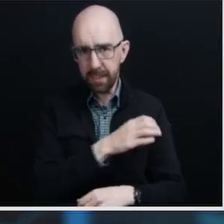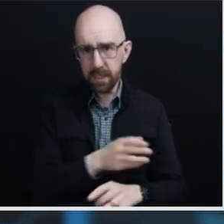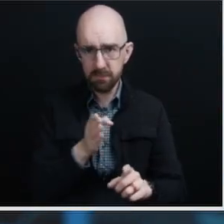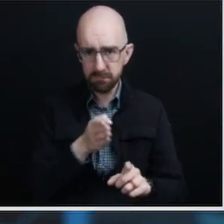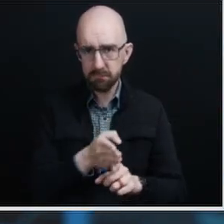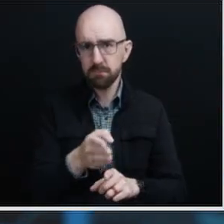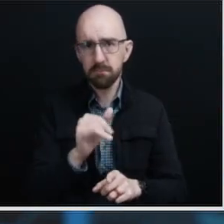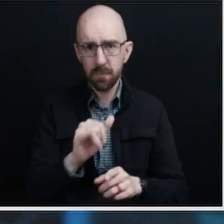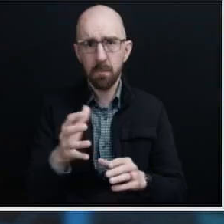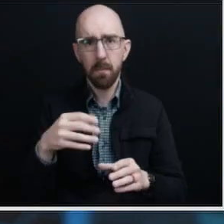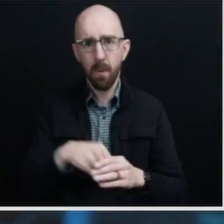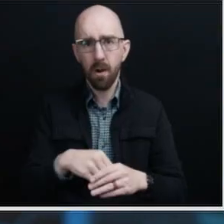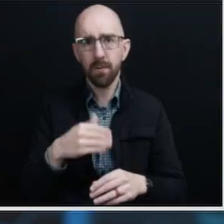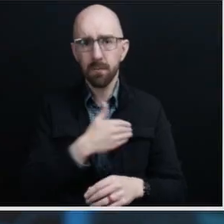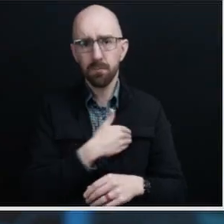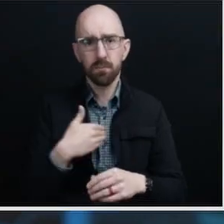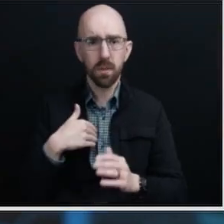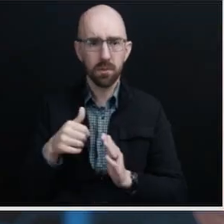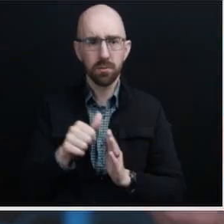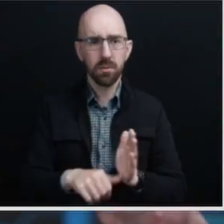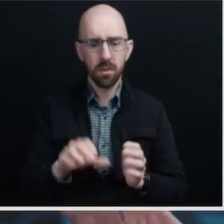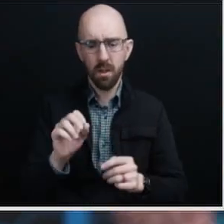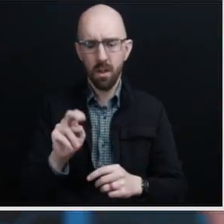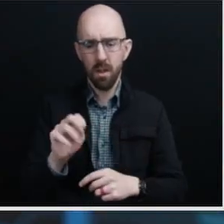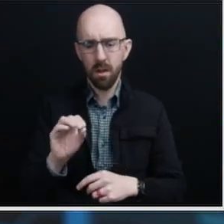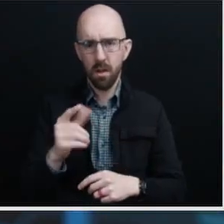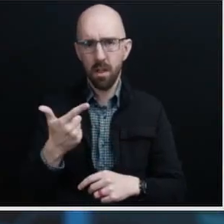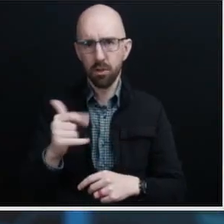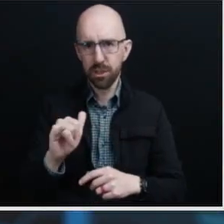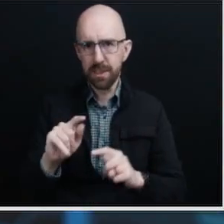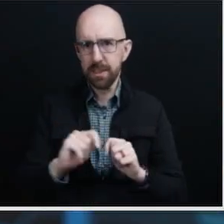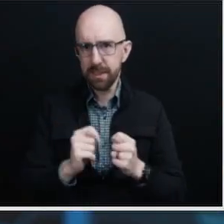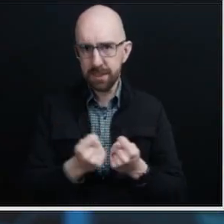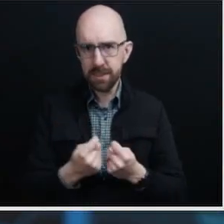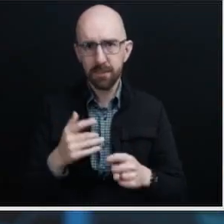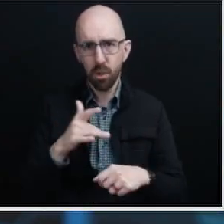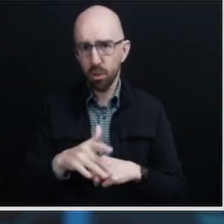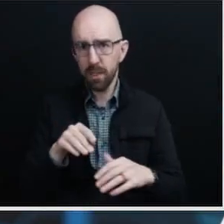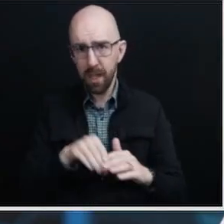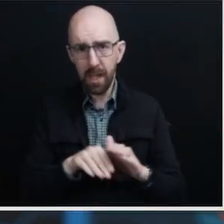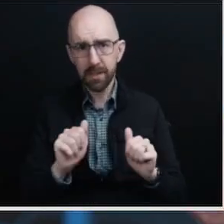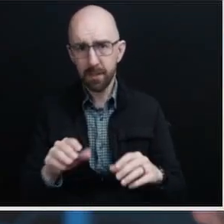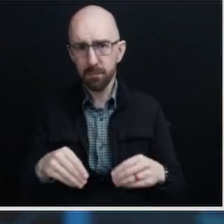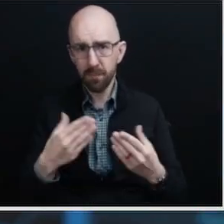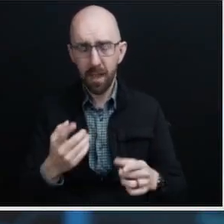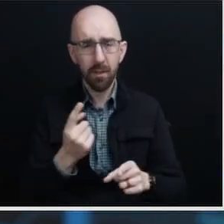our breast surgical oncology team provides early access. we can get the right imaging very quickly